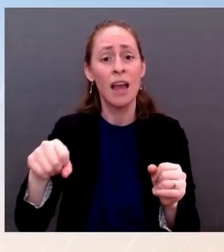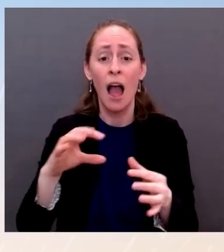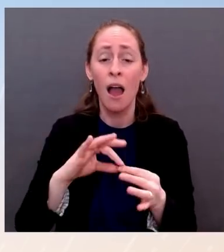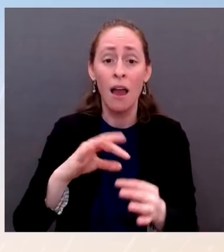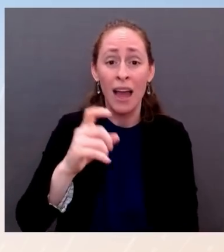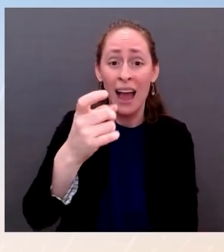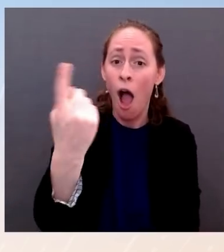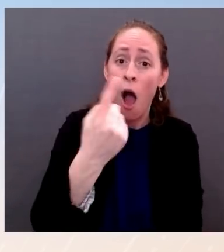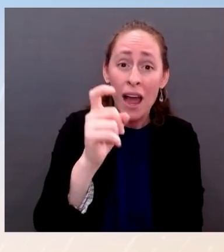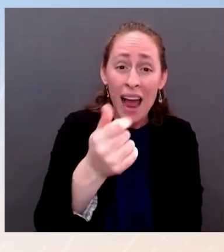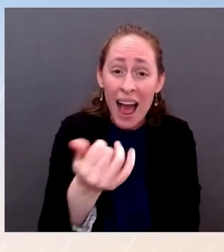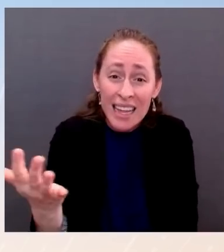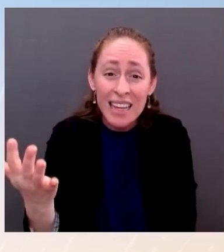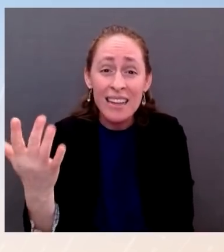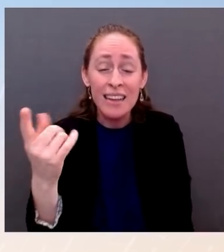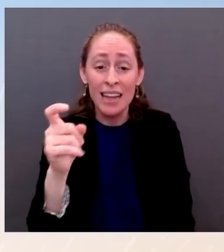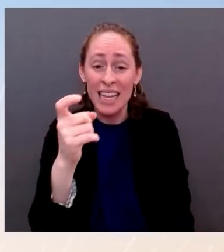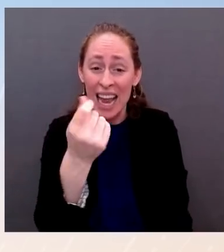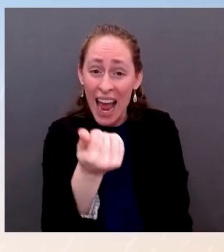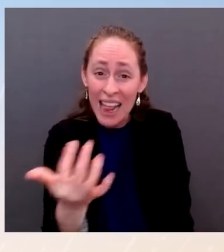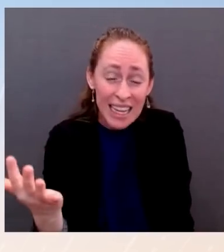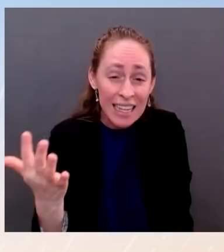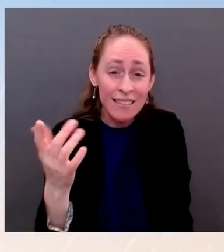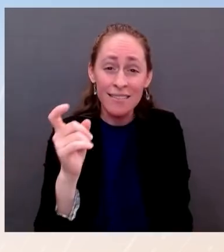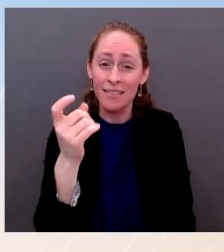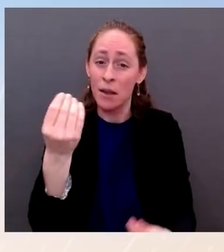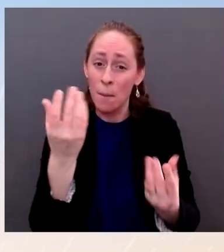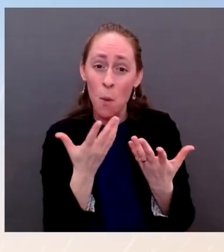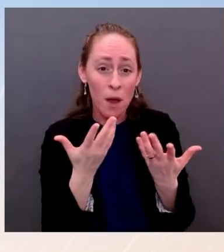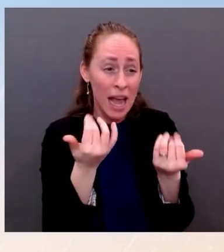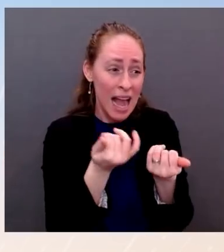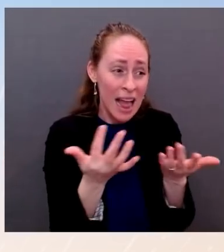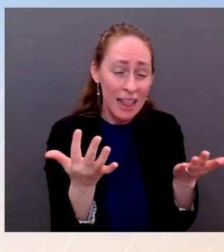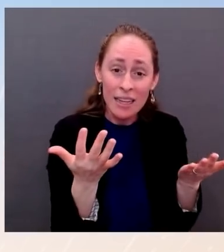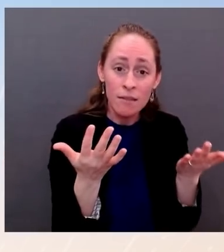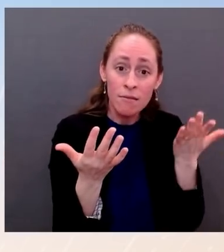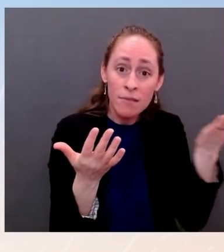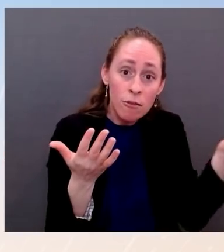He always ended with that. I'd also note that he always raised the question